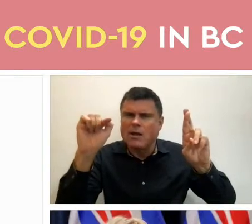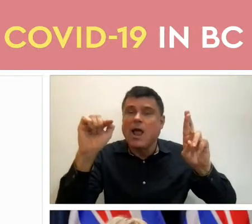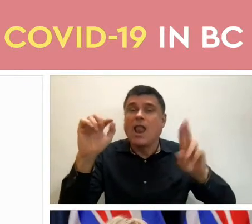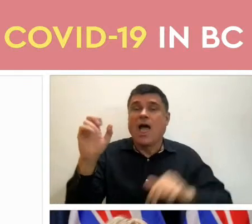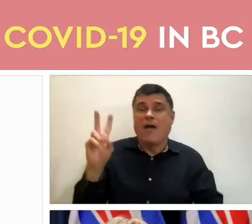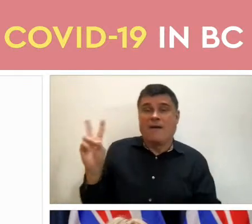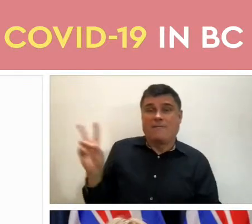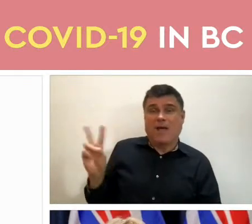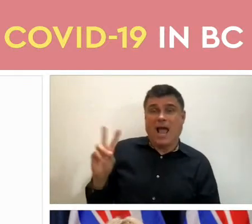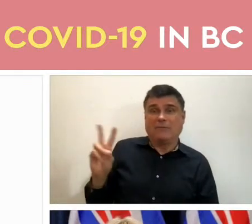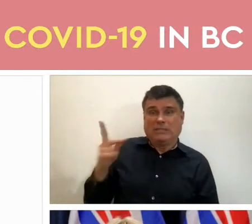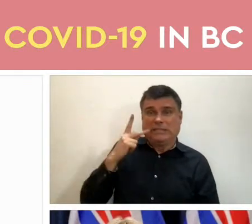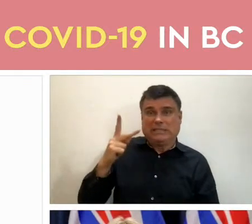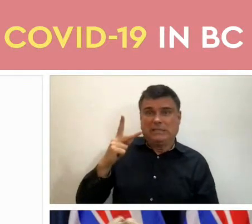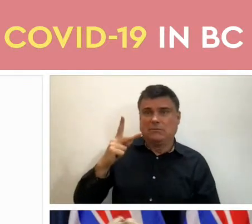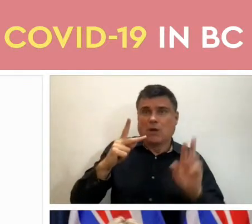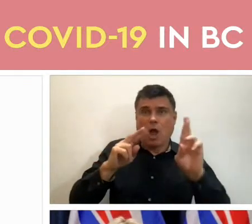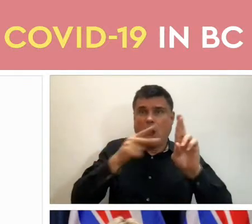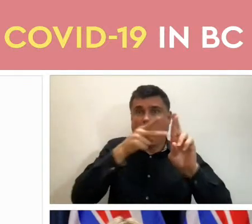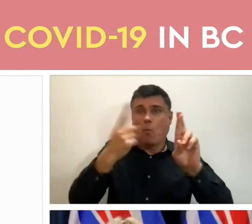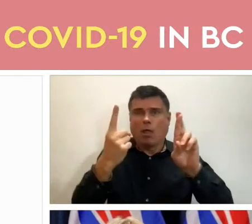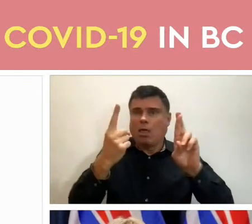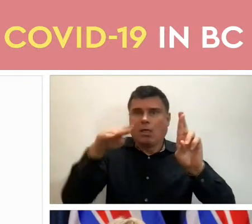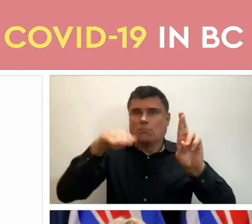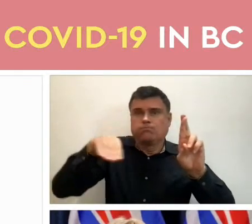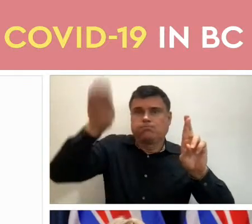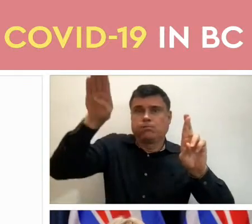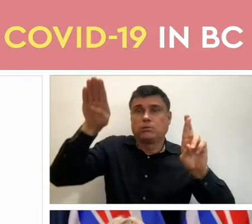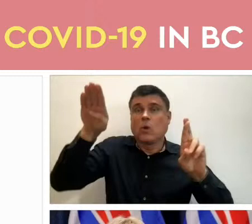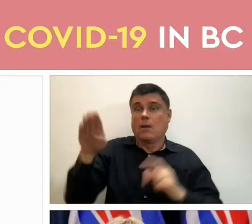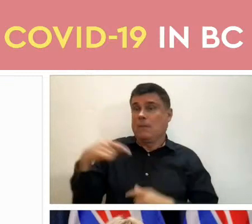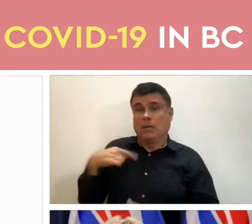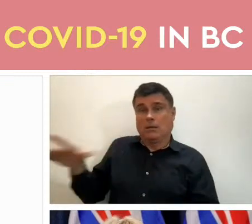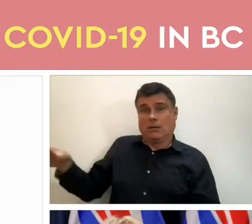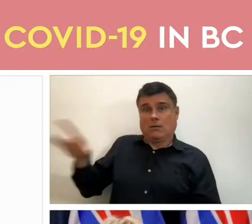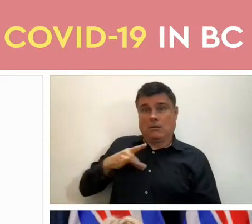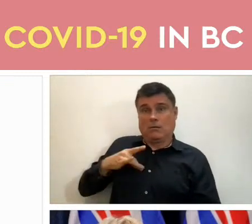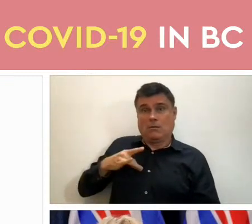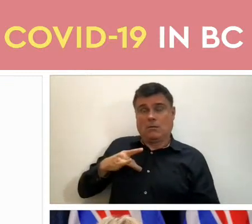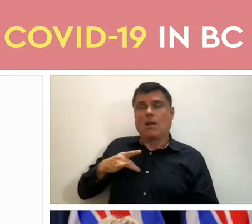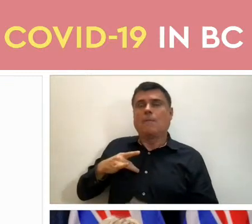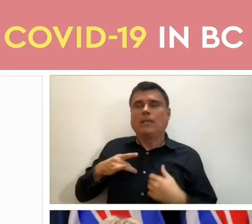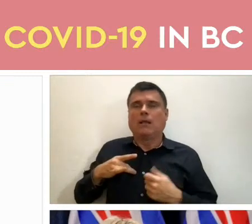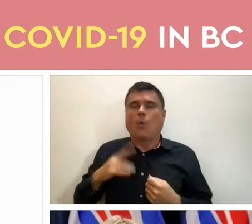case transmits to at least two